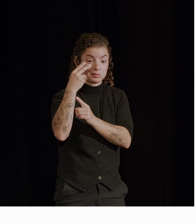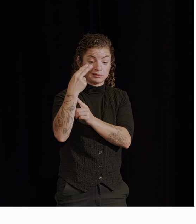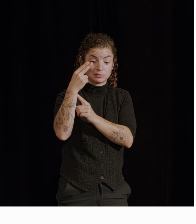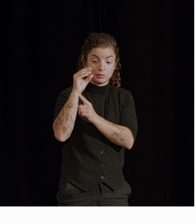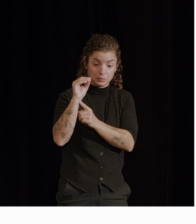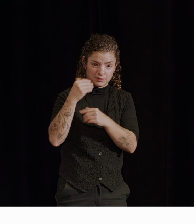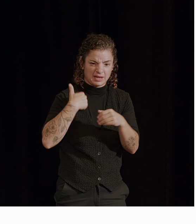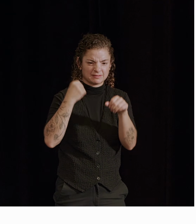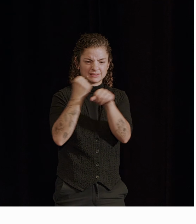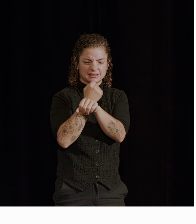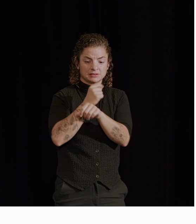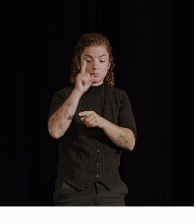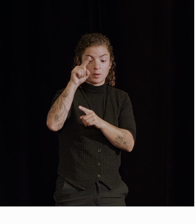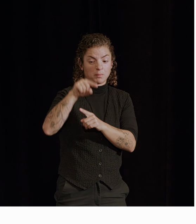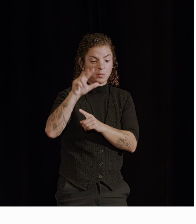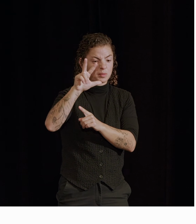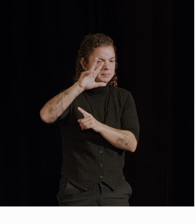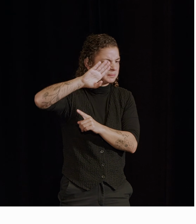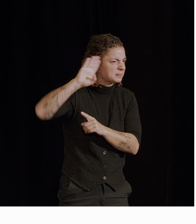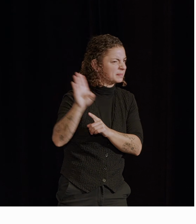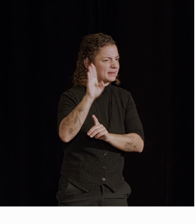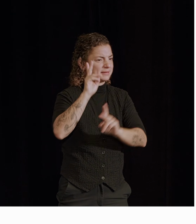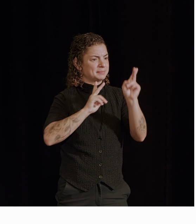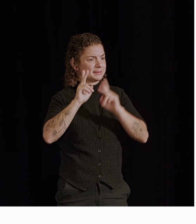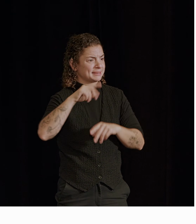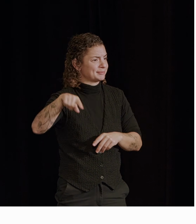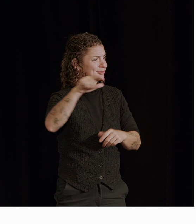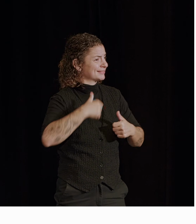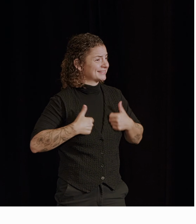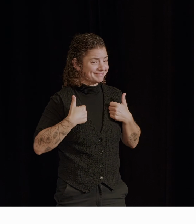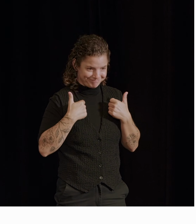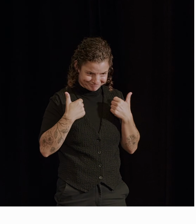I'm pretty sure that number is quite a bit larger because there's a large